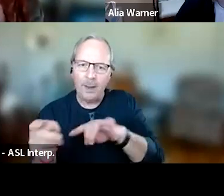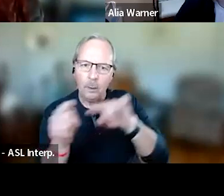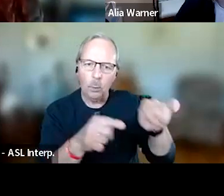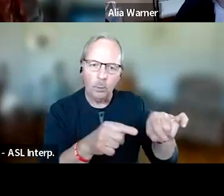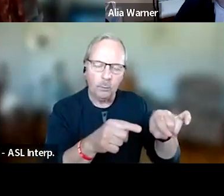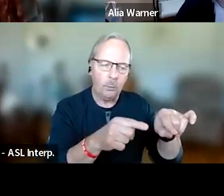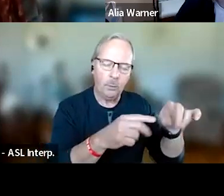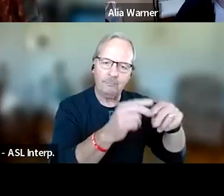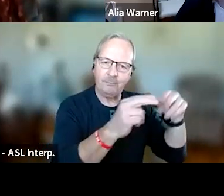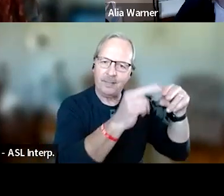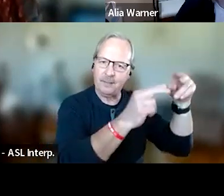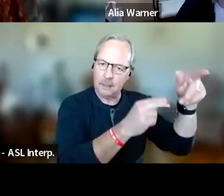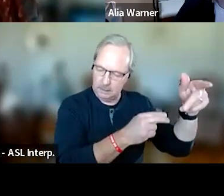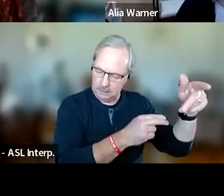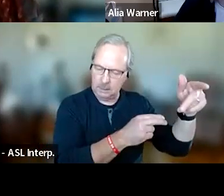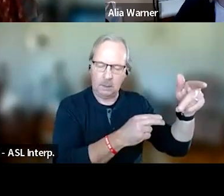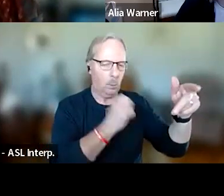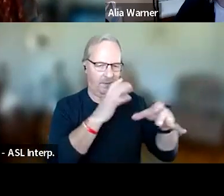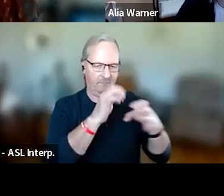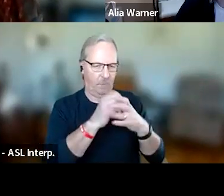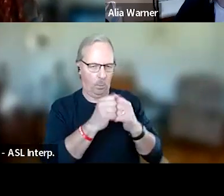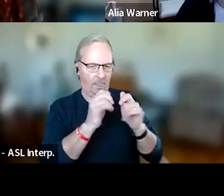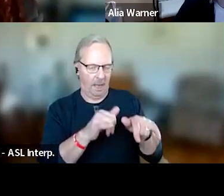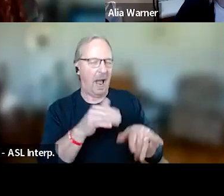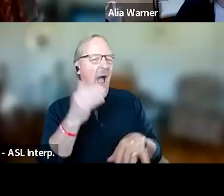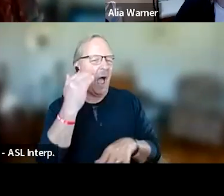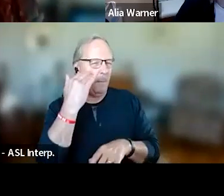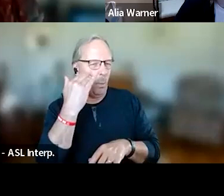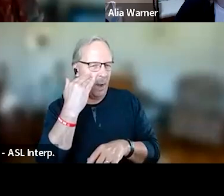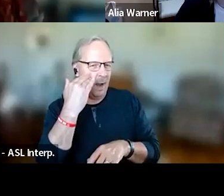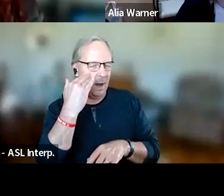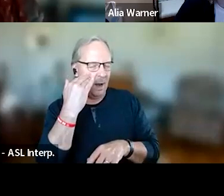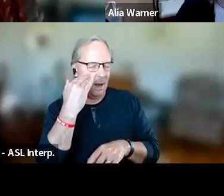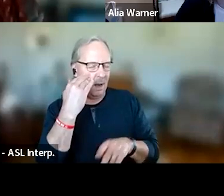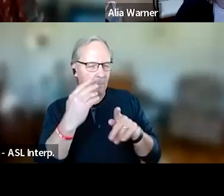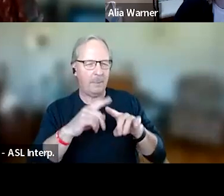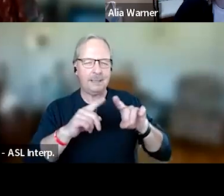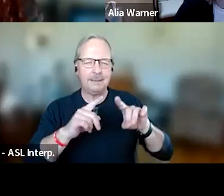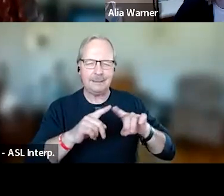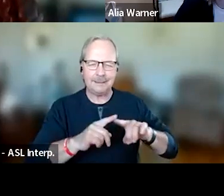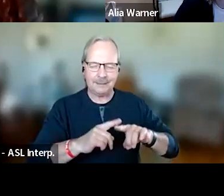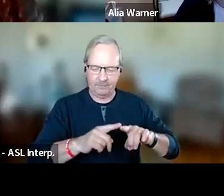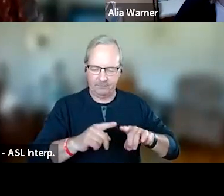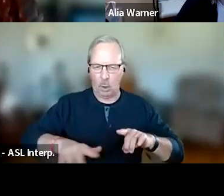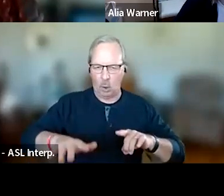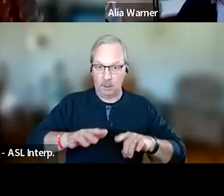of us are involved in. But I am aware that this probably differs by location but in our location there are some specific